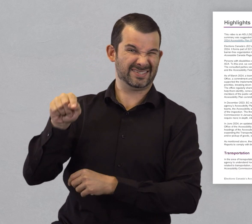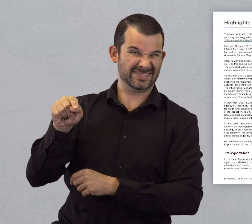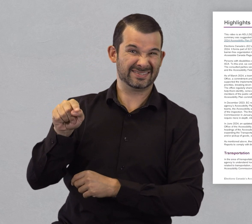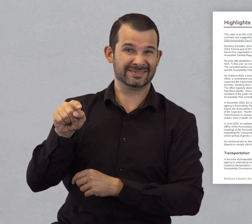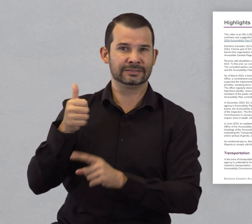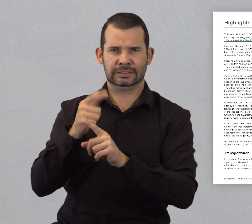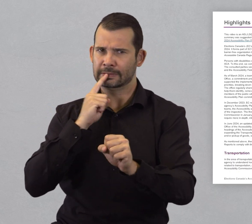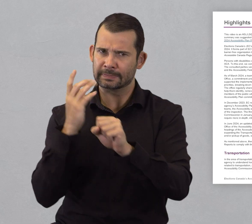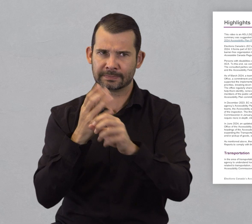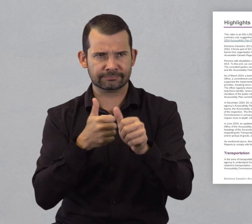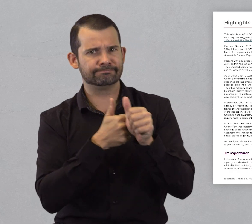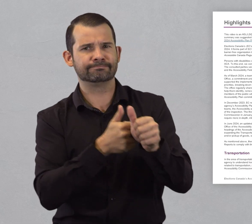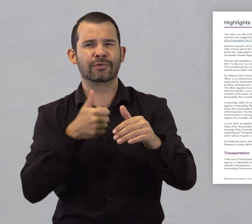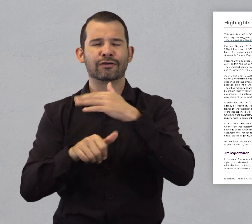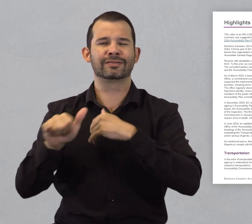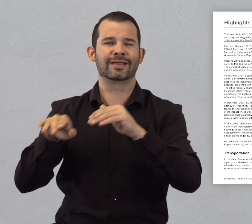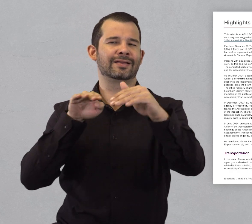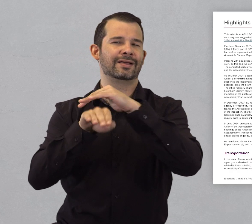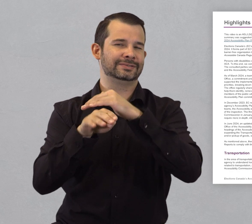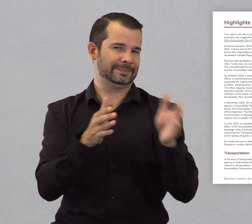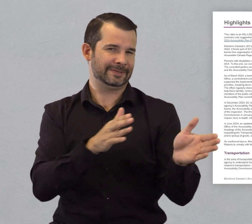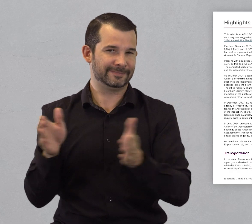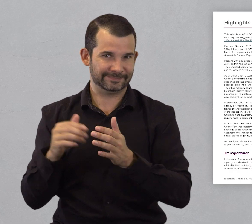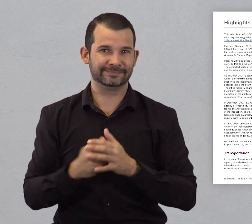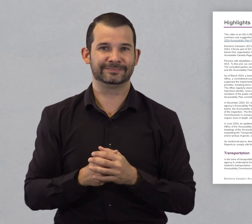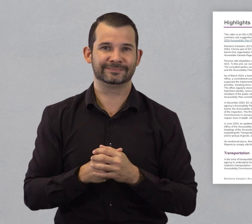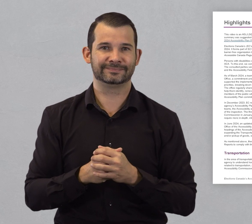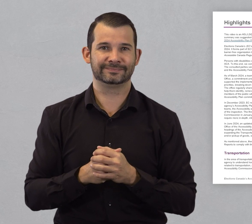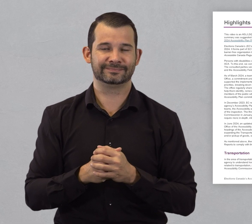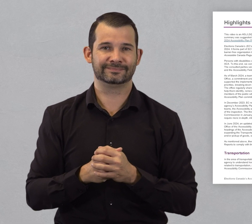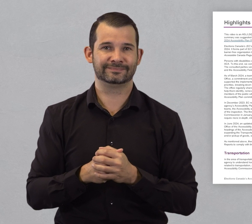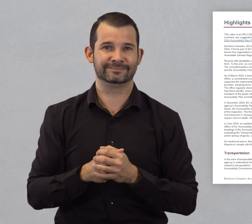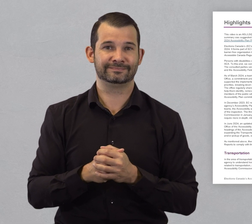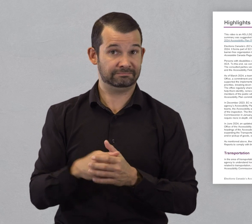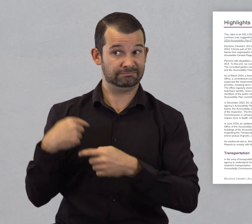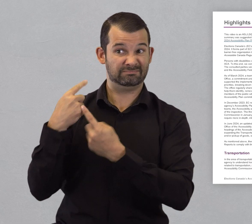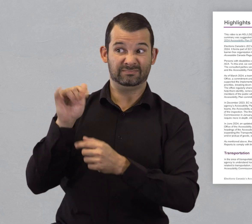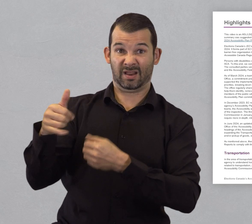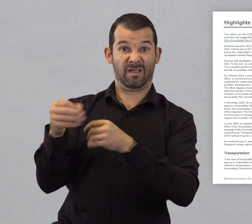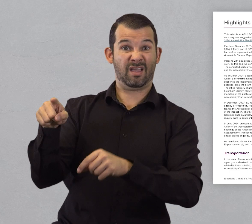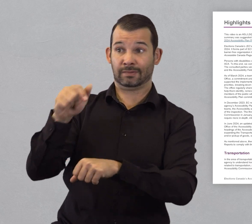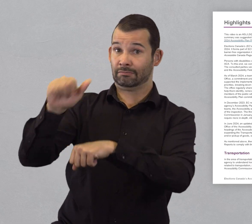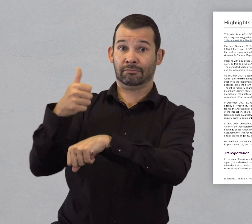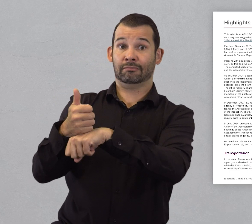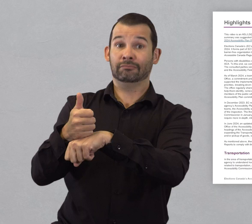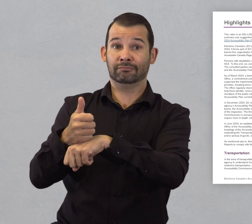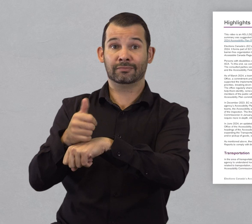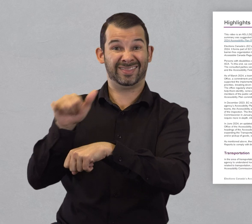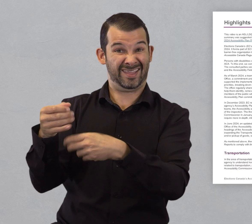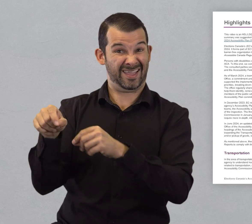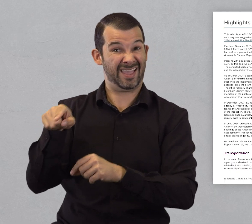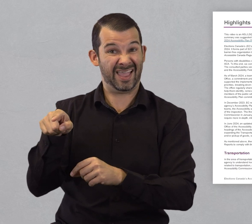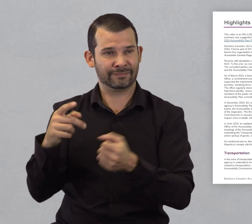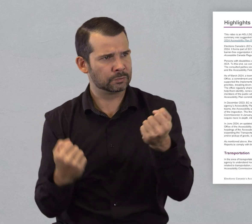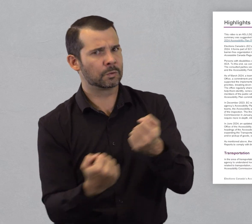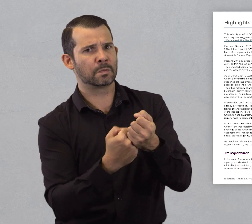Plus Office, a commitment under the Accessibility Plan. Since its establishment in 2023, this